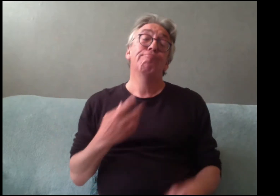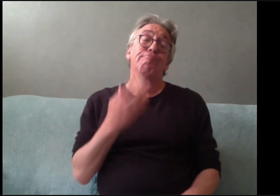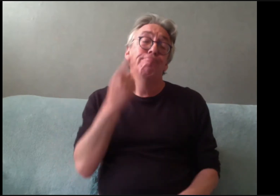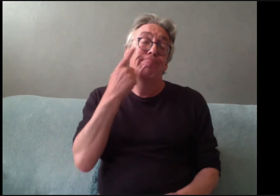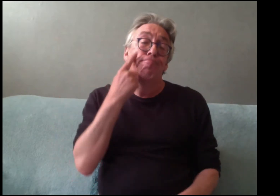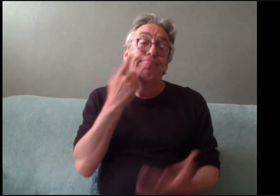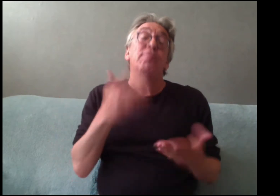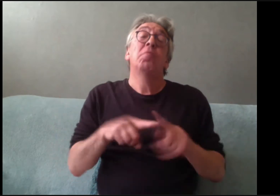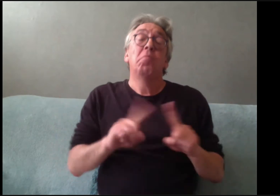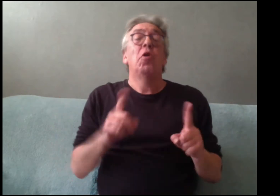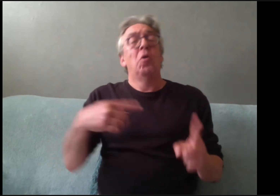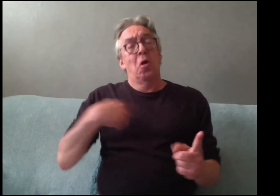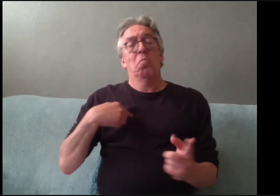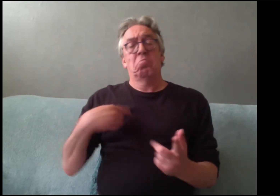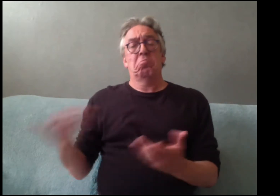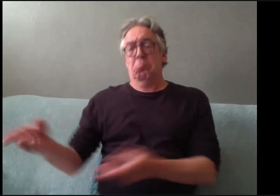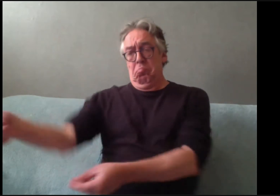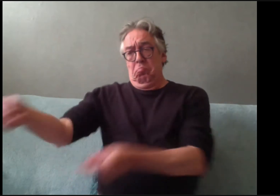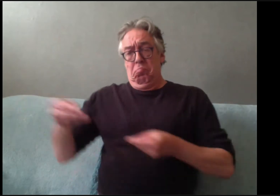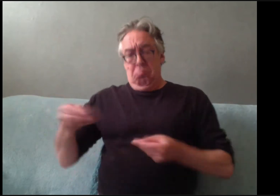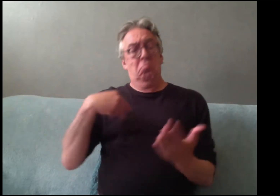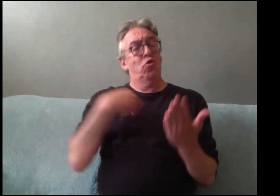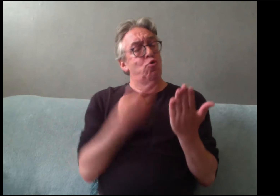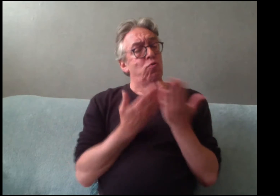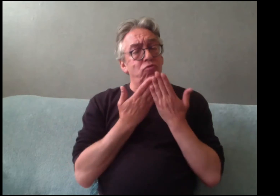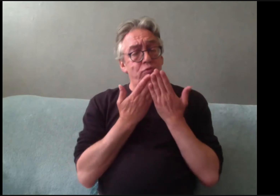Czechia have very restrictive measures and very importantly